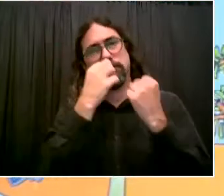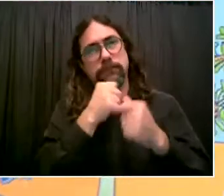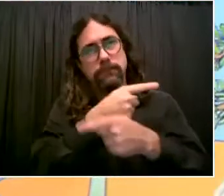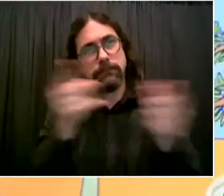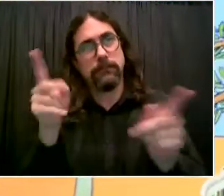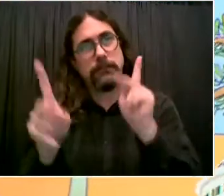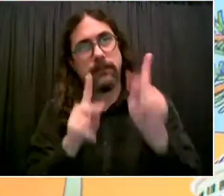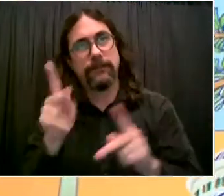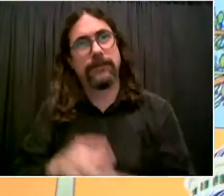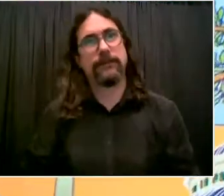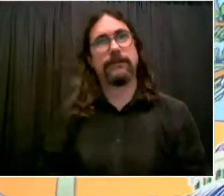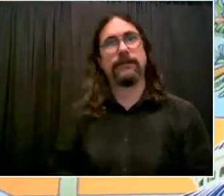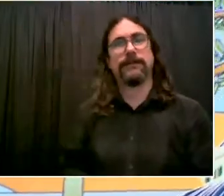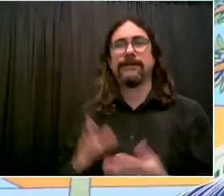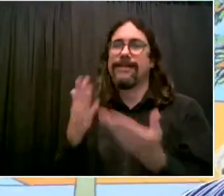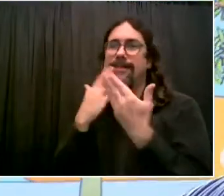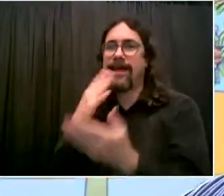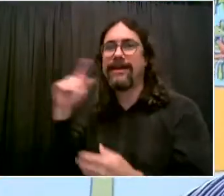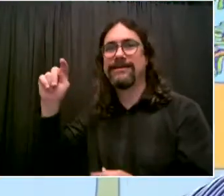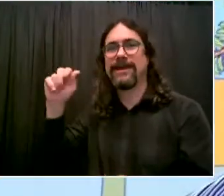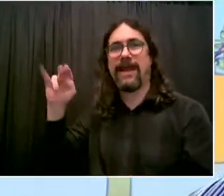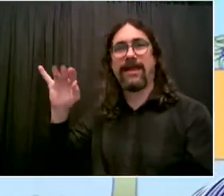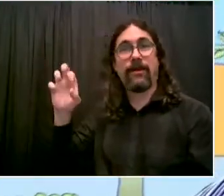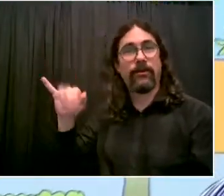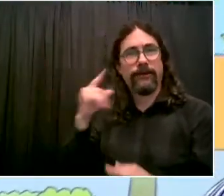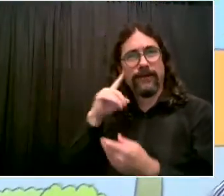THANK YOU, WELL DONE AND THANK YOU FOR SHARING YOUR STORY. LET'S GET